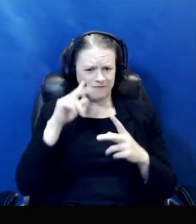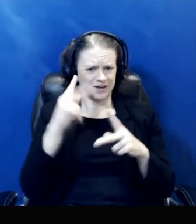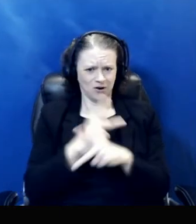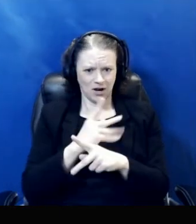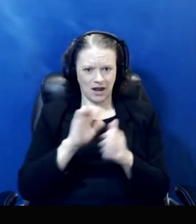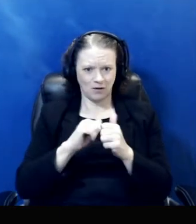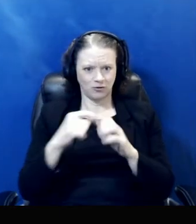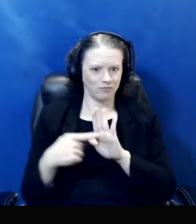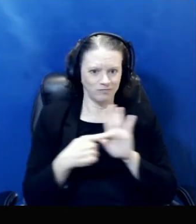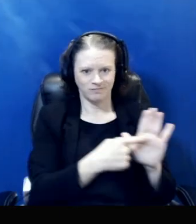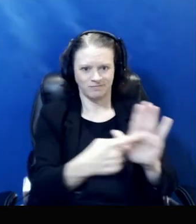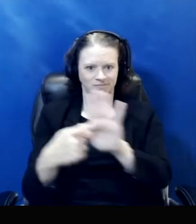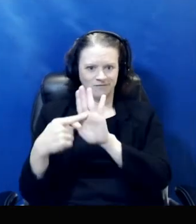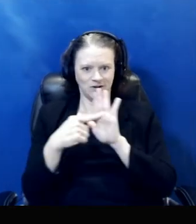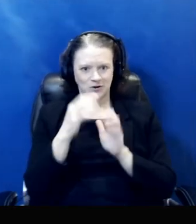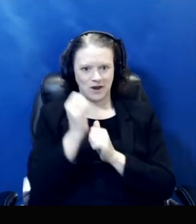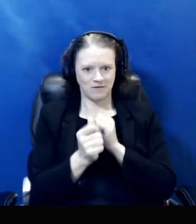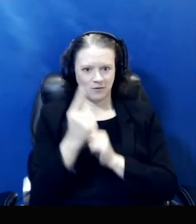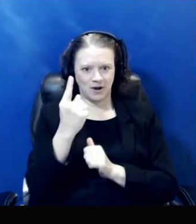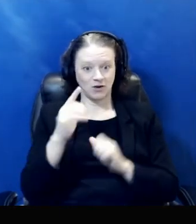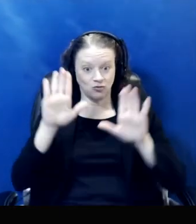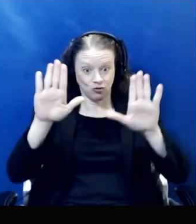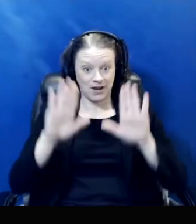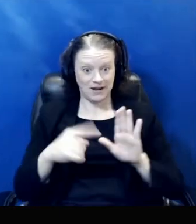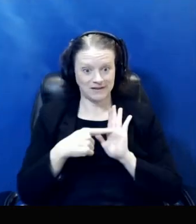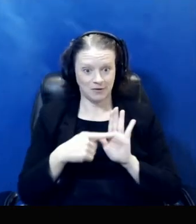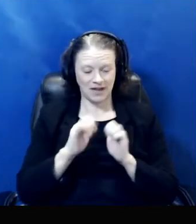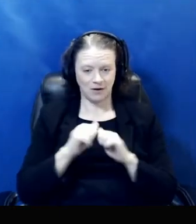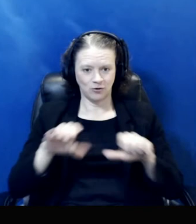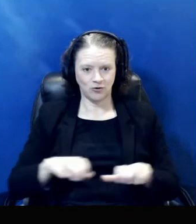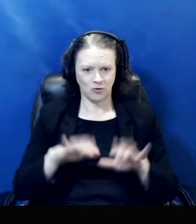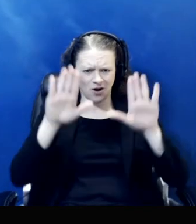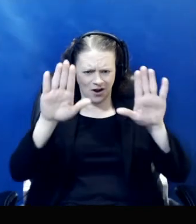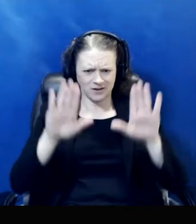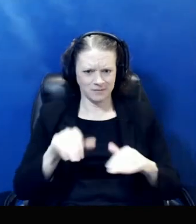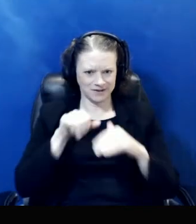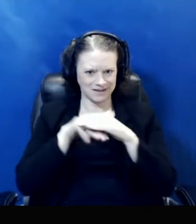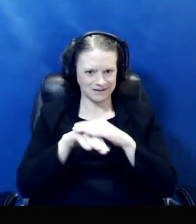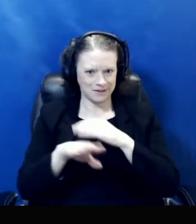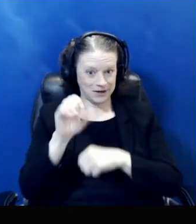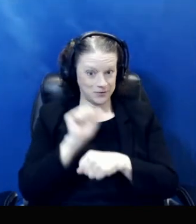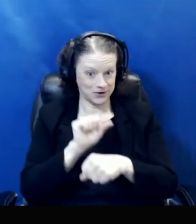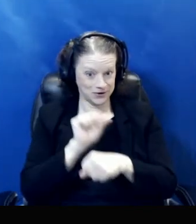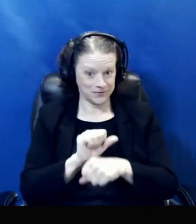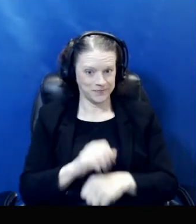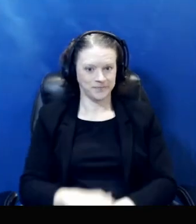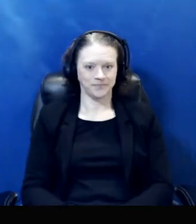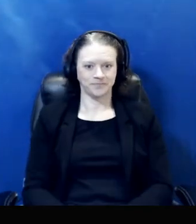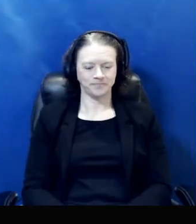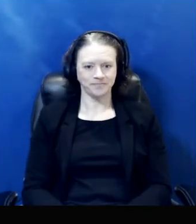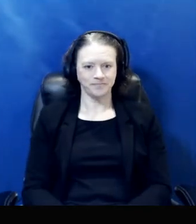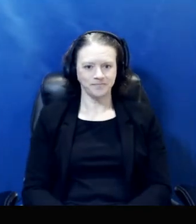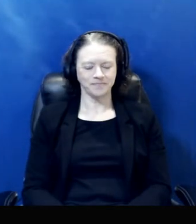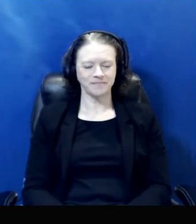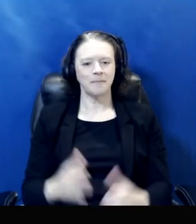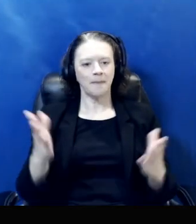everyone great examples of how to do awesome accessibility work. But, of course, as I mentioned,